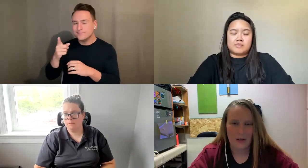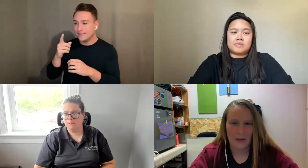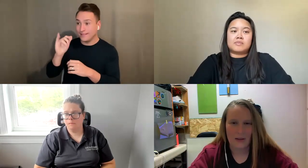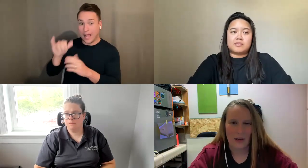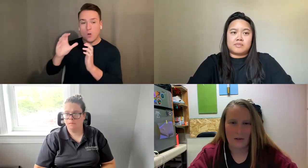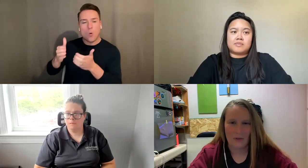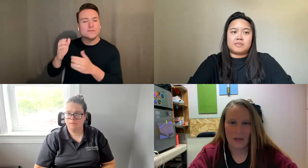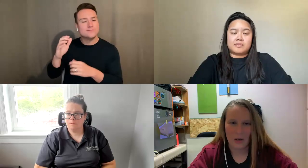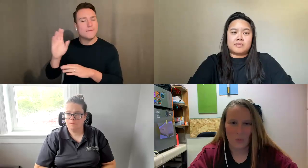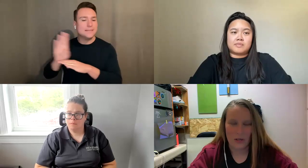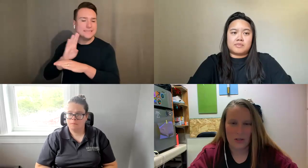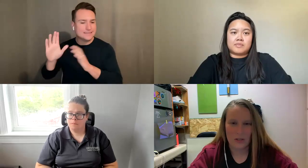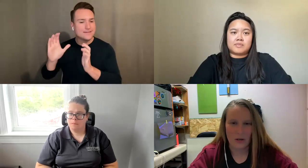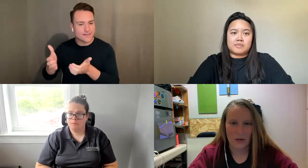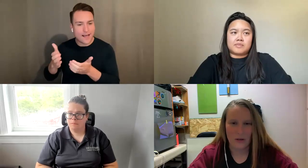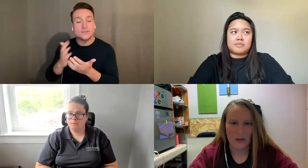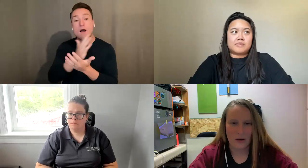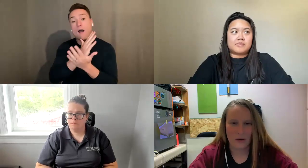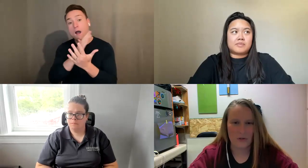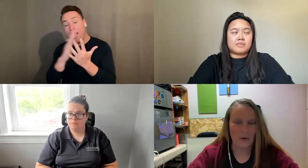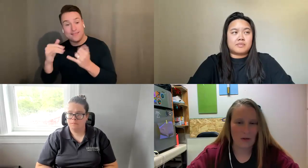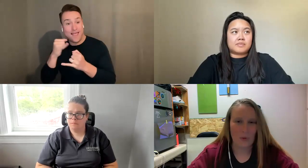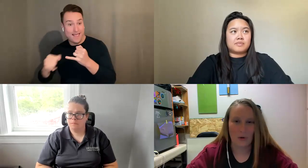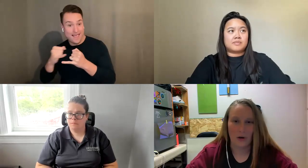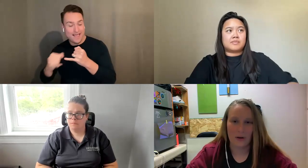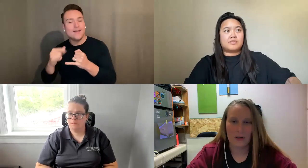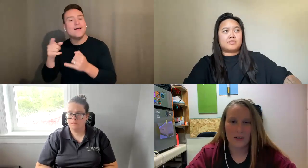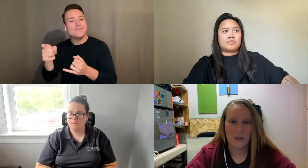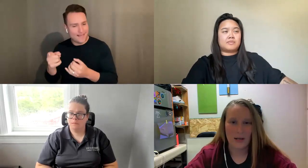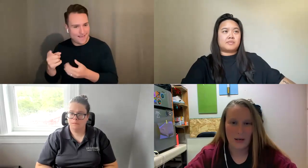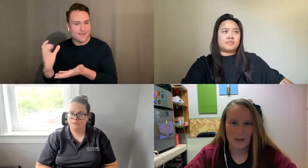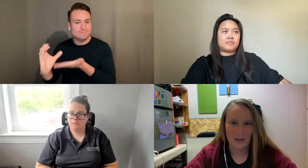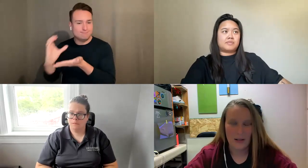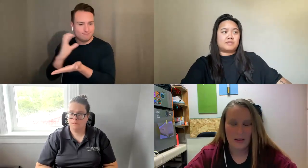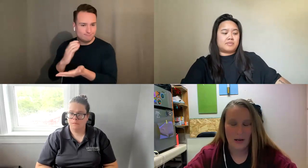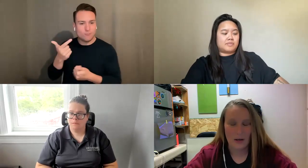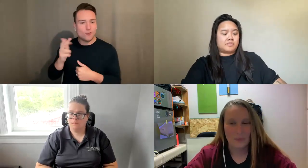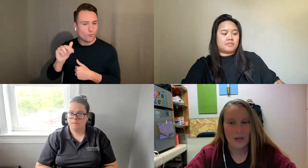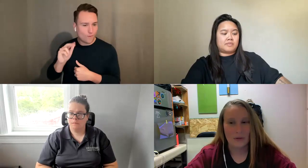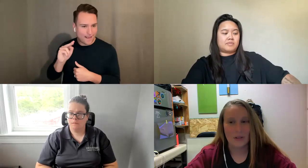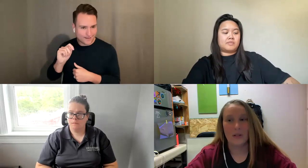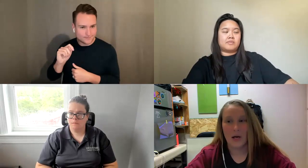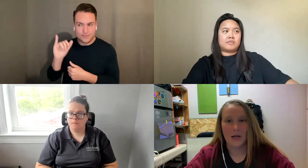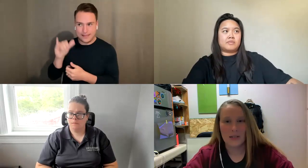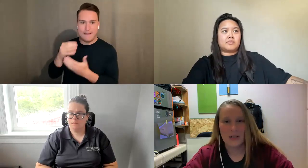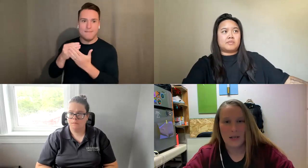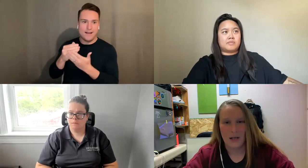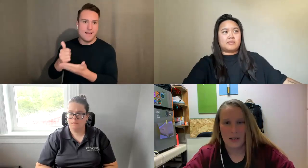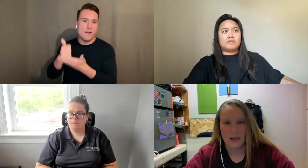And then at the end of the eight weeks they also gave me a grant. And that helped out a lot.